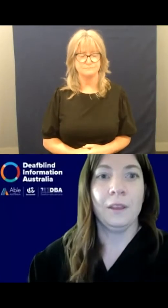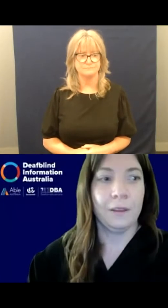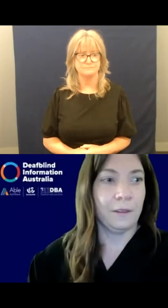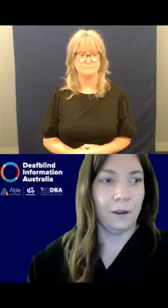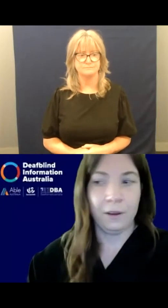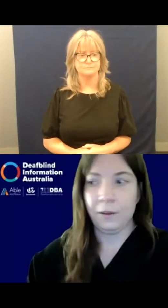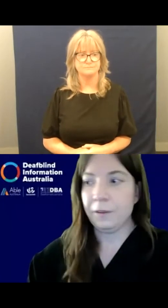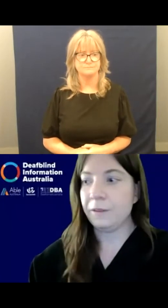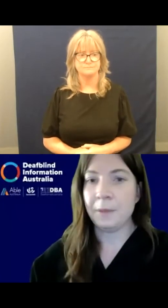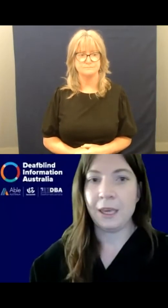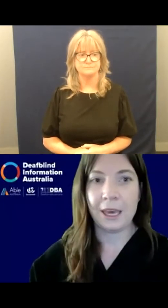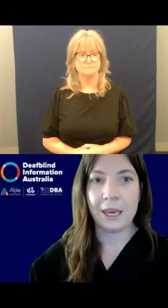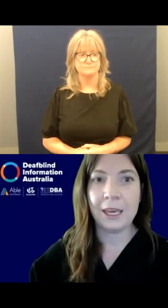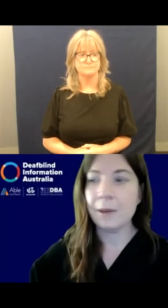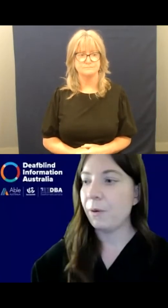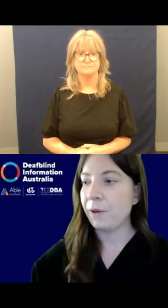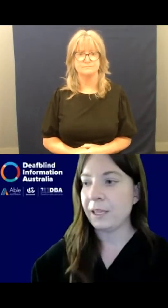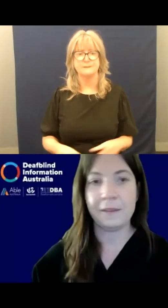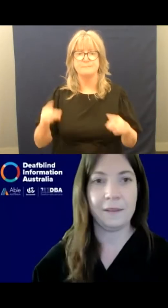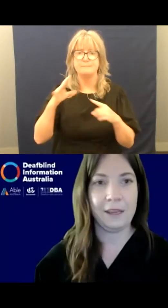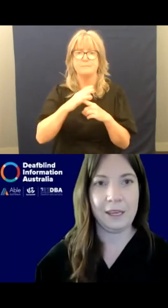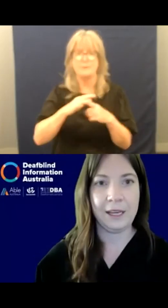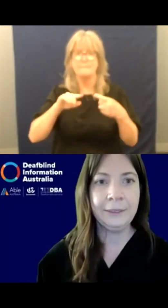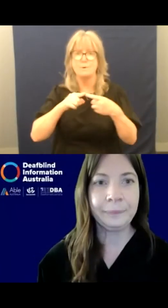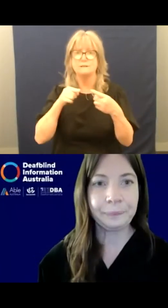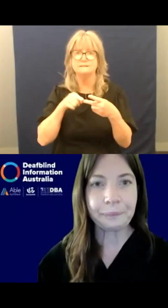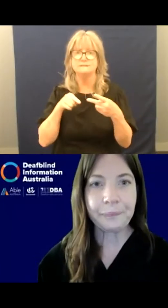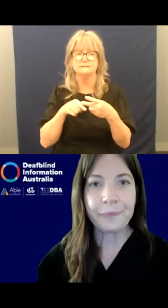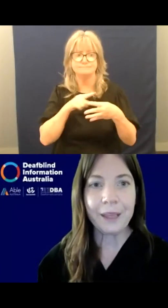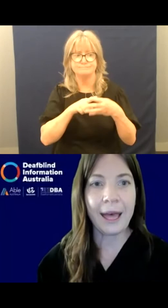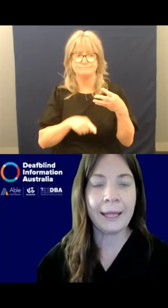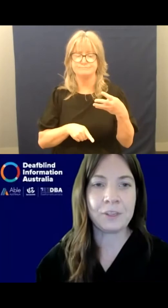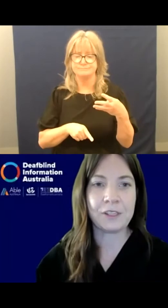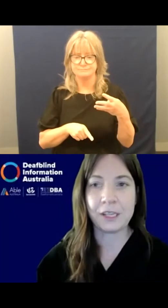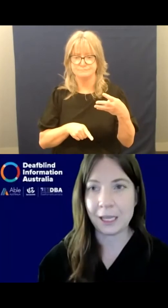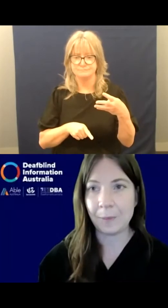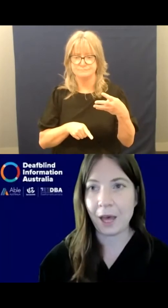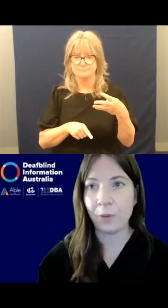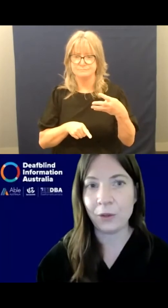So some key points here. Just to think about when you're